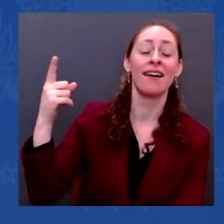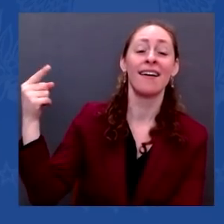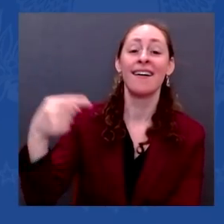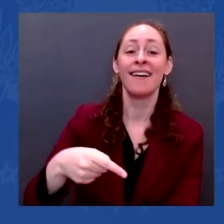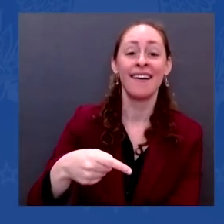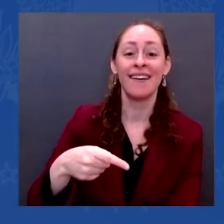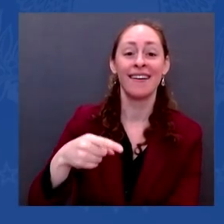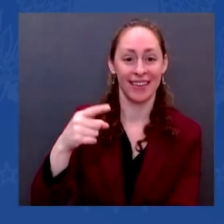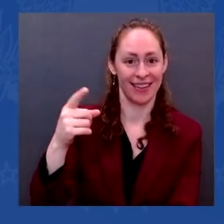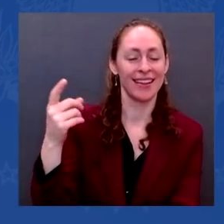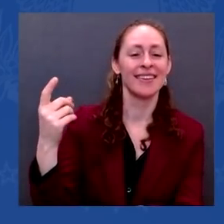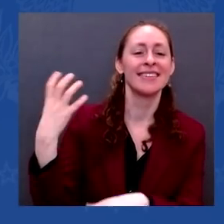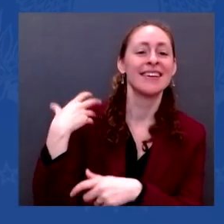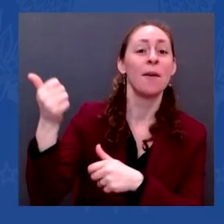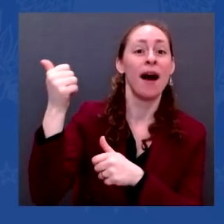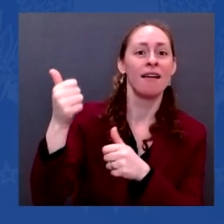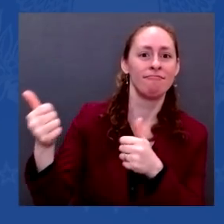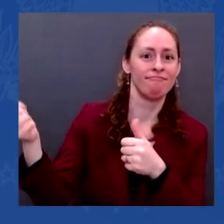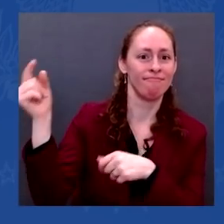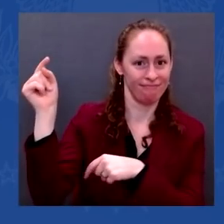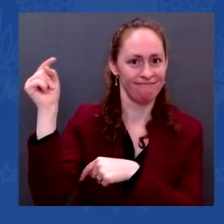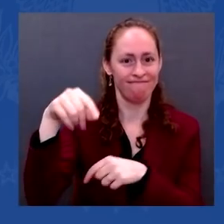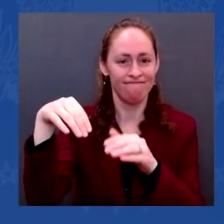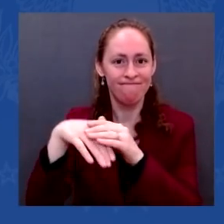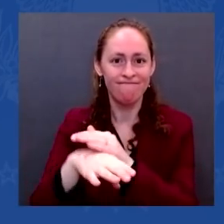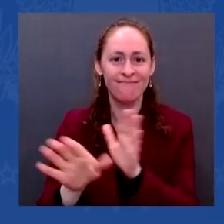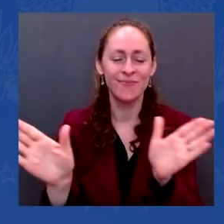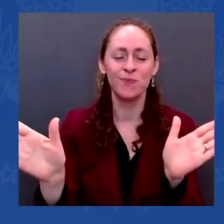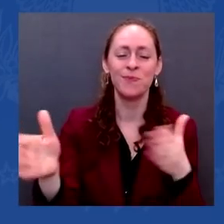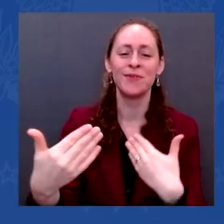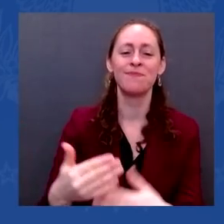I later got a handwritten letter from him, about three o'clock in the afternoon: